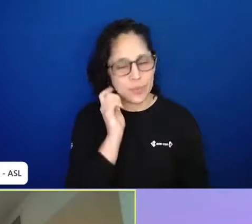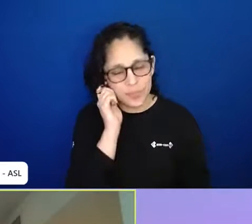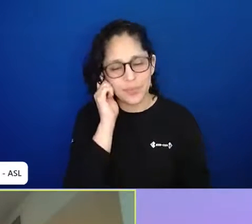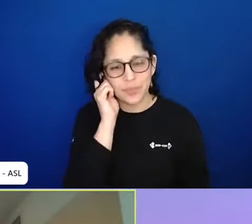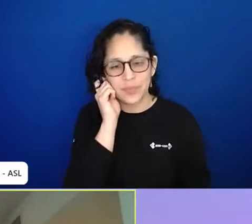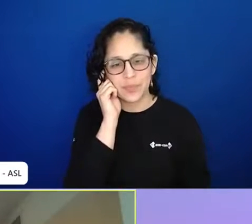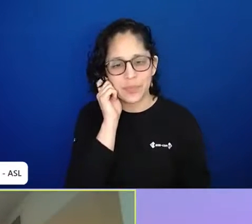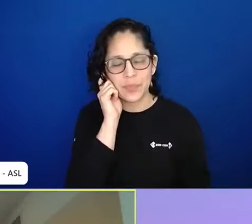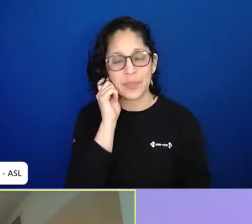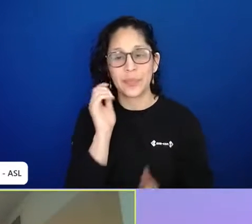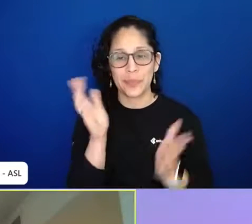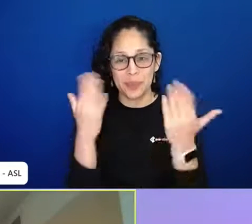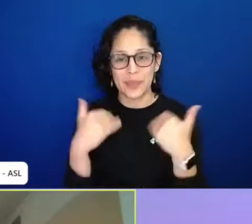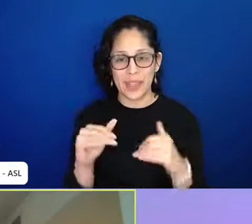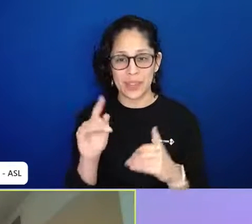do it, just be consistent.